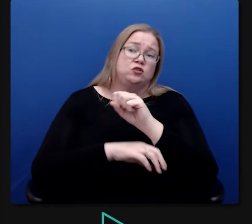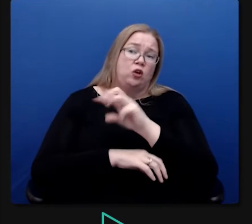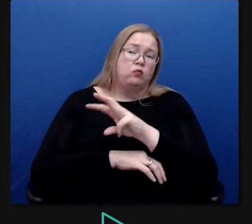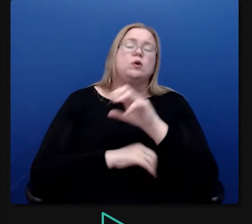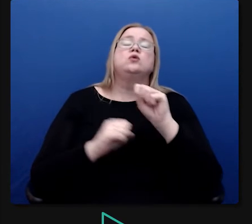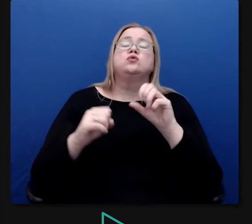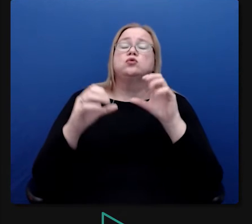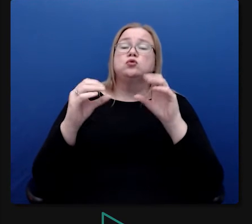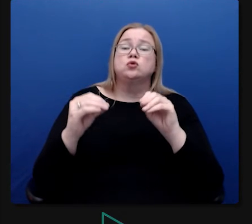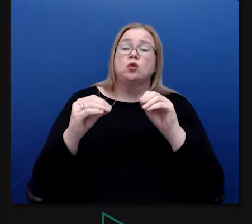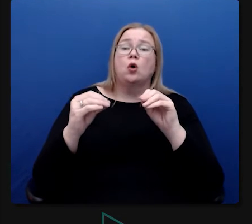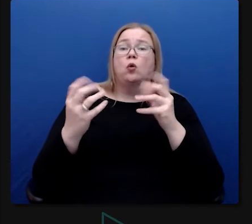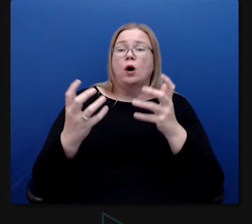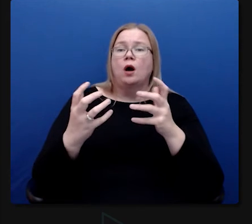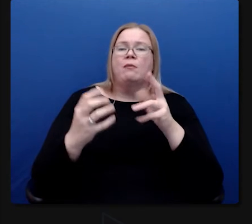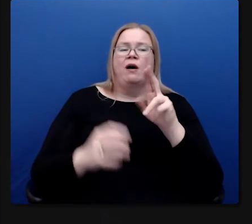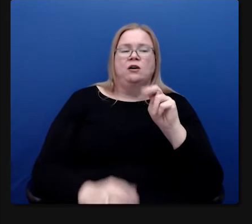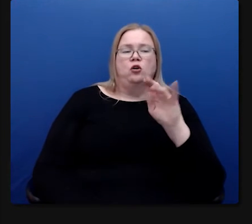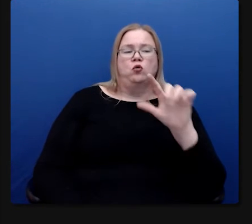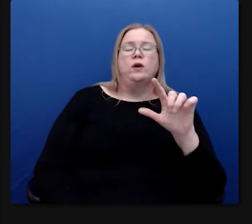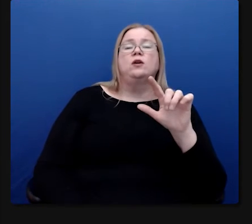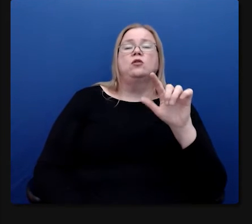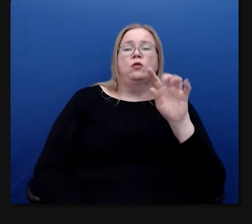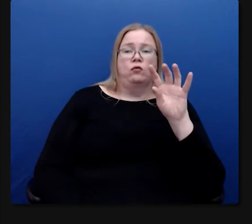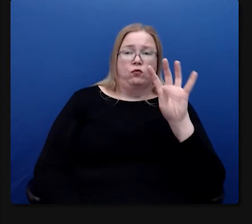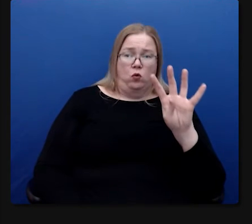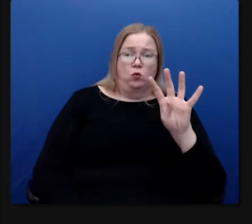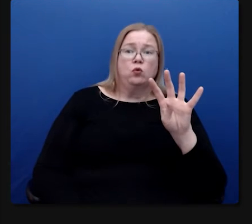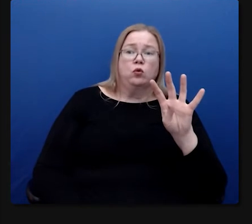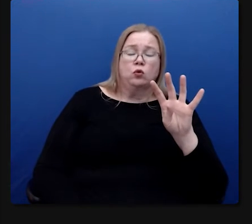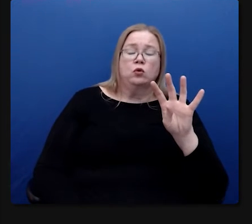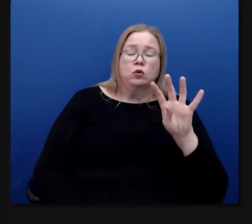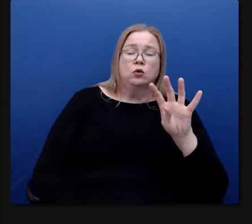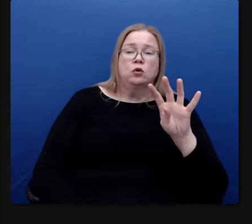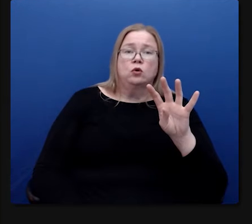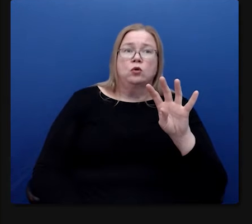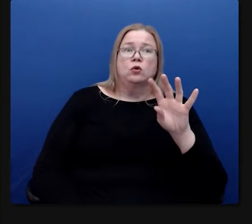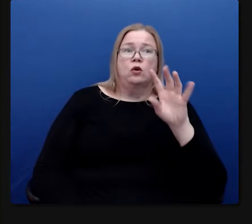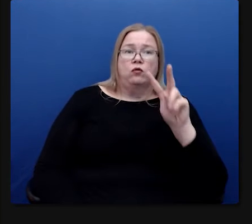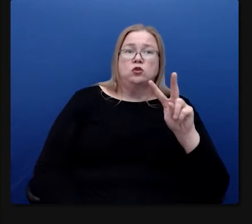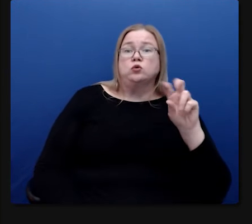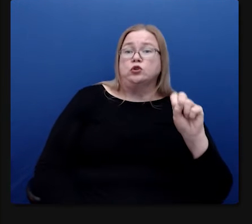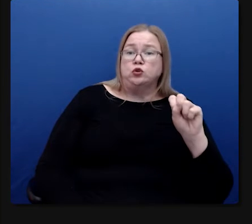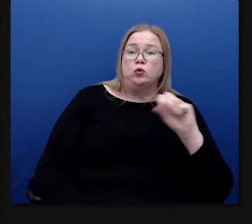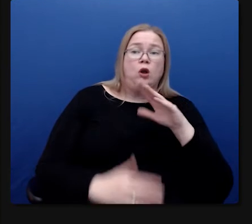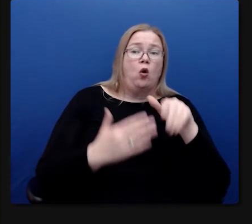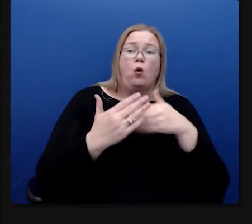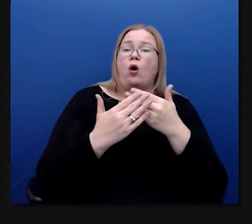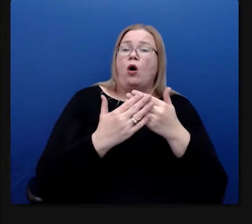So in our case, the Unreal Version 4, Visual Studio,